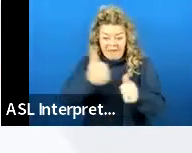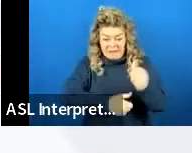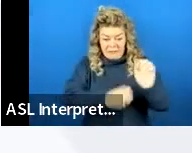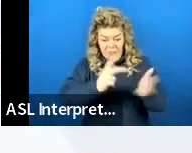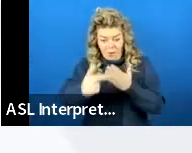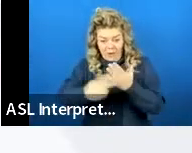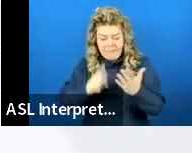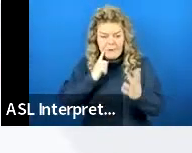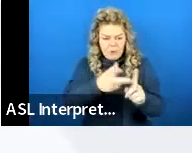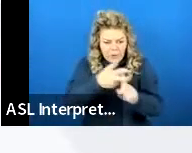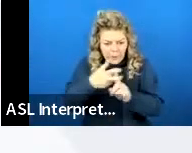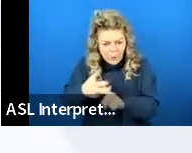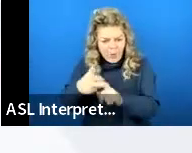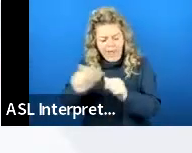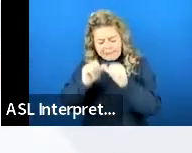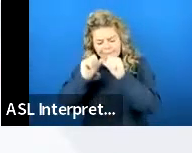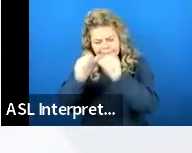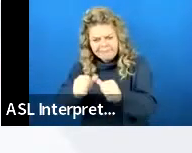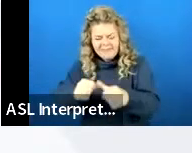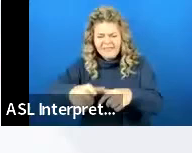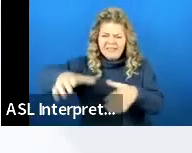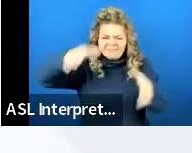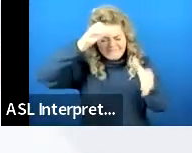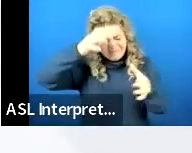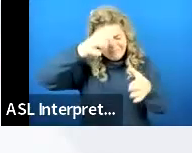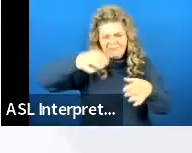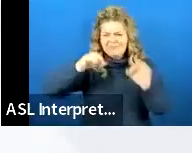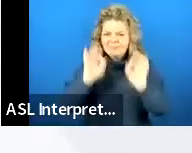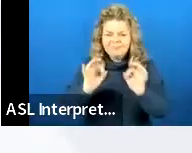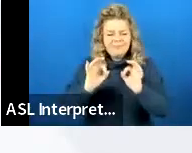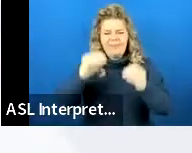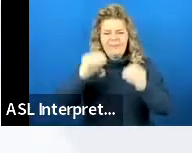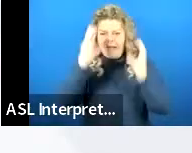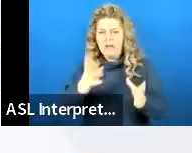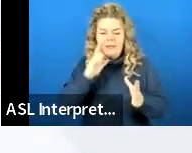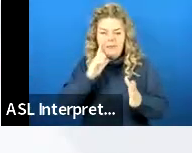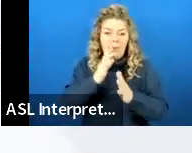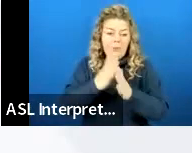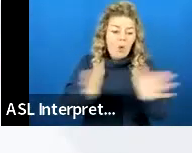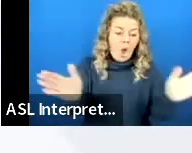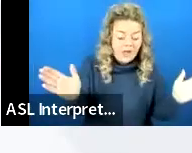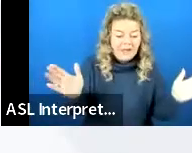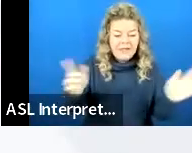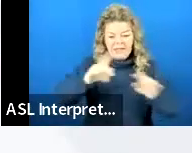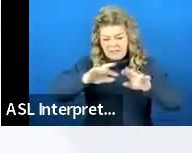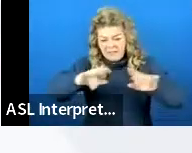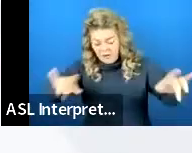and retain exceptional faculty committed to building a broadly diverse intellectual community.